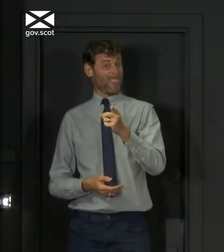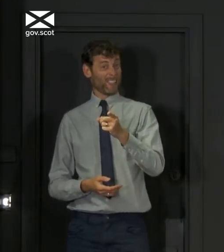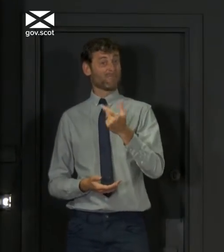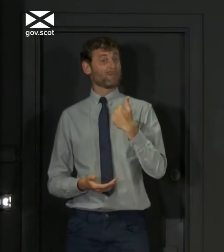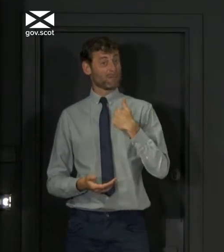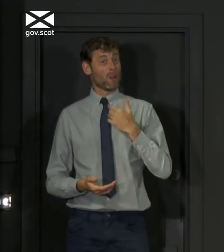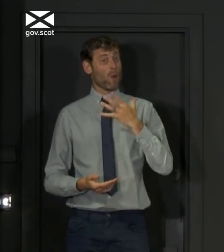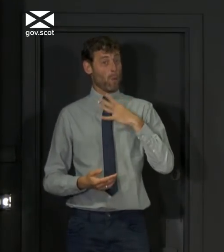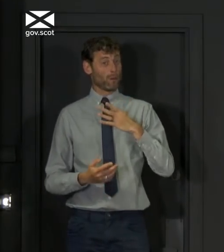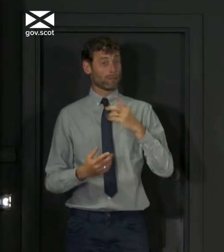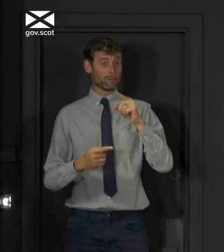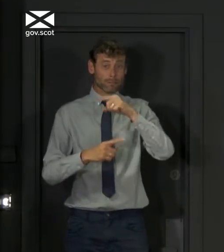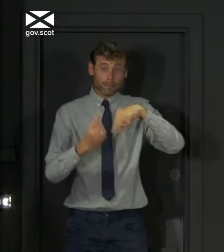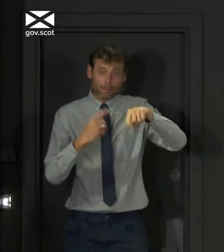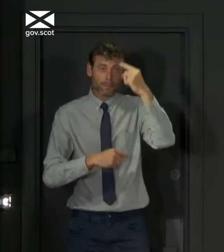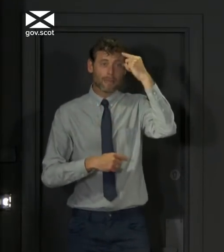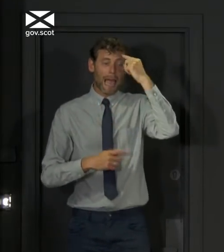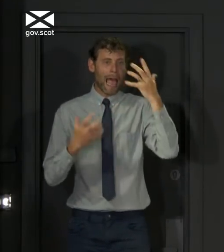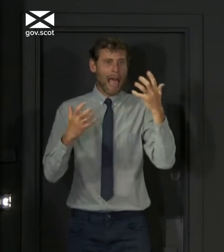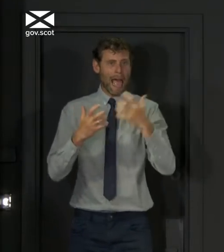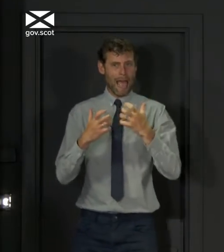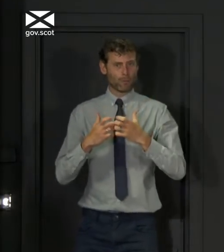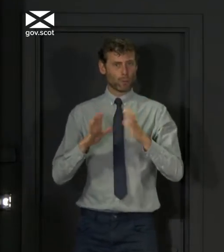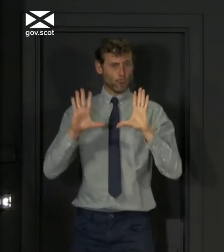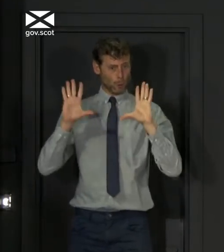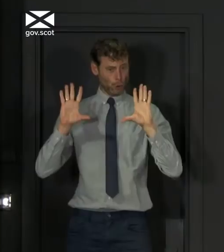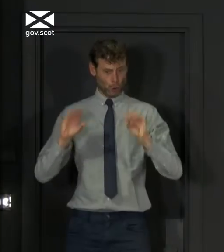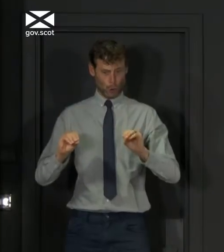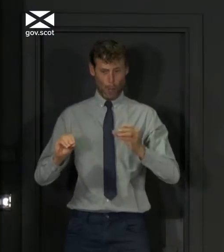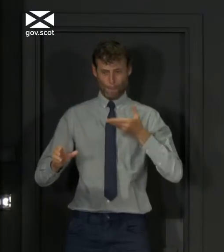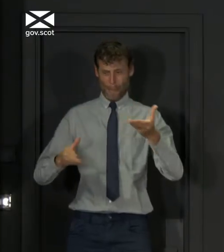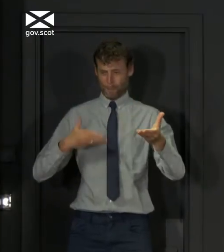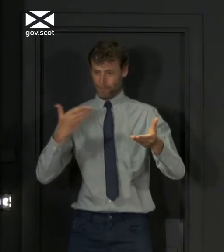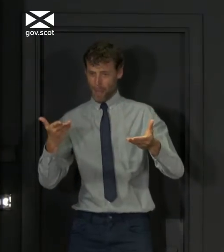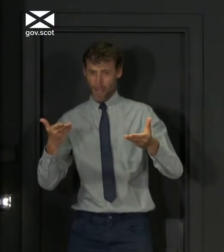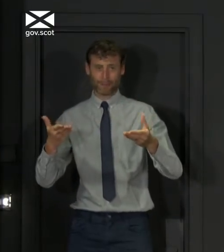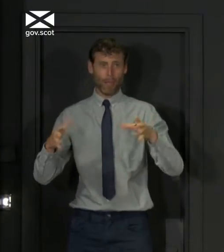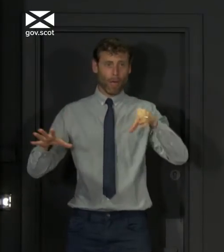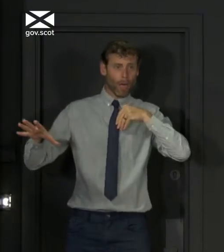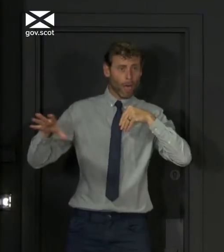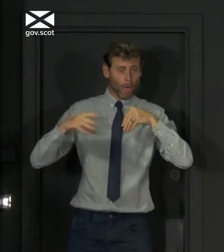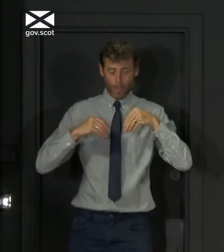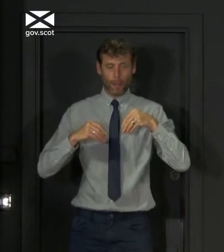Suppressing the virus, driving it as far as we can towards total elimination, has to be